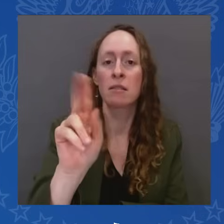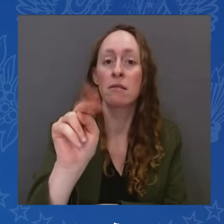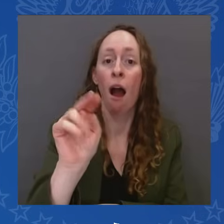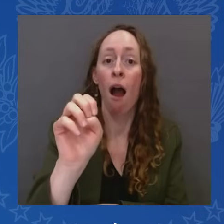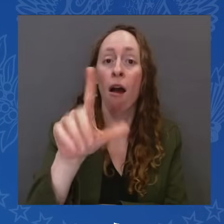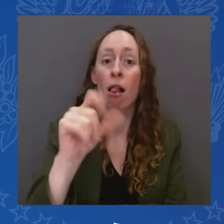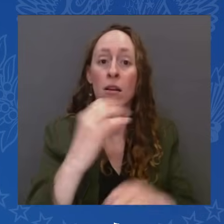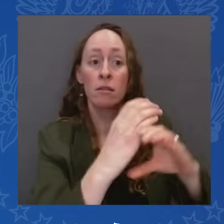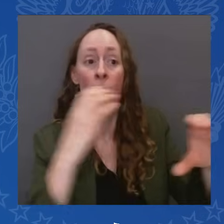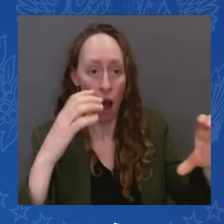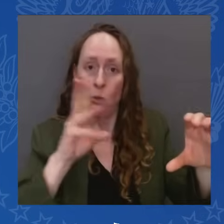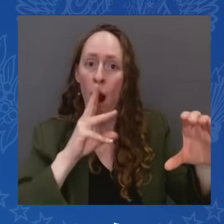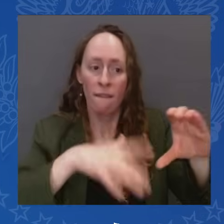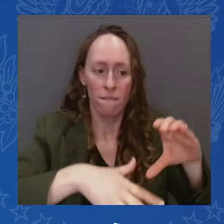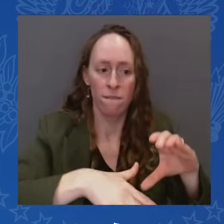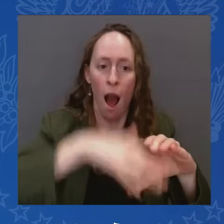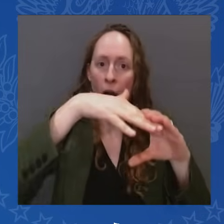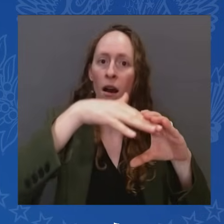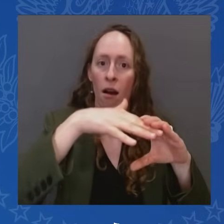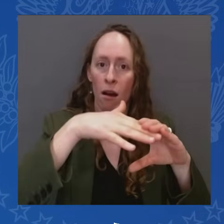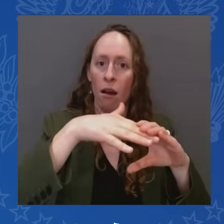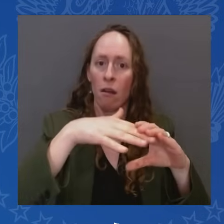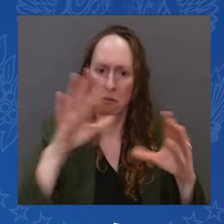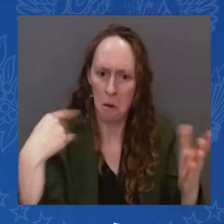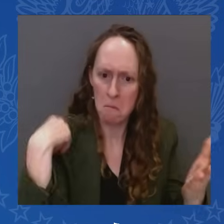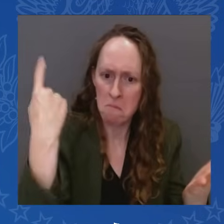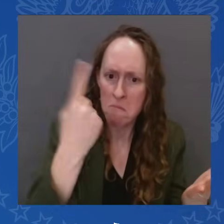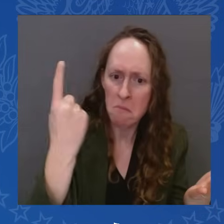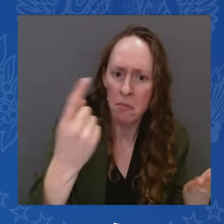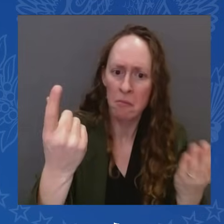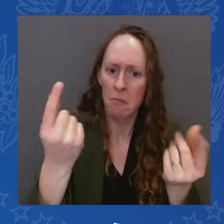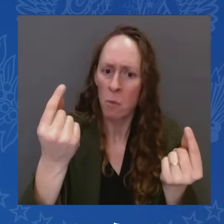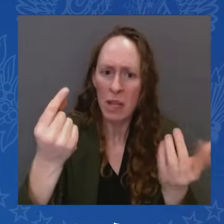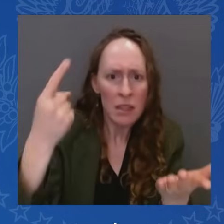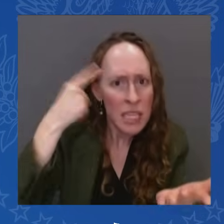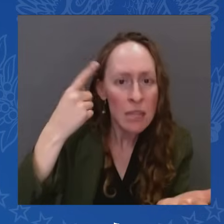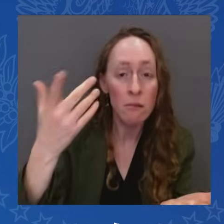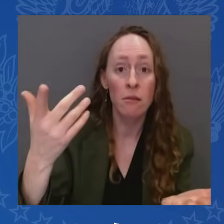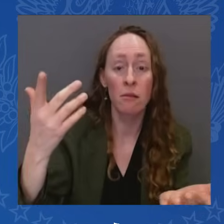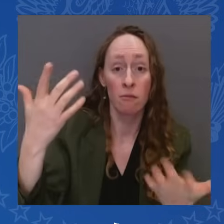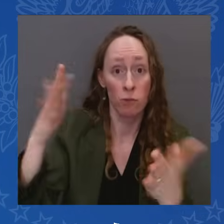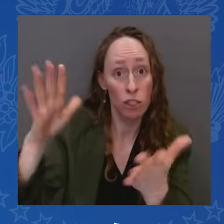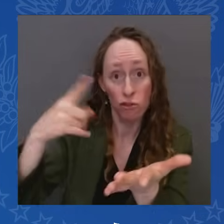President Biden: Well, I have had conversations with Bibi Netanyahu, and -- and I want to make sure